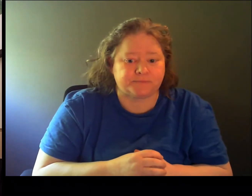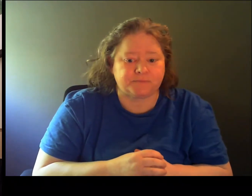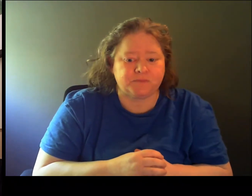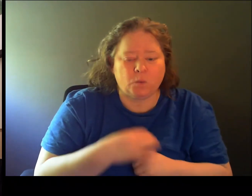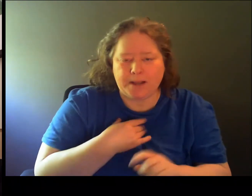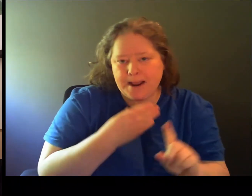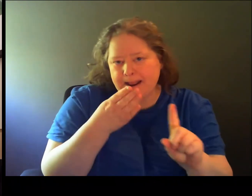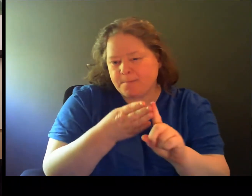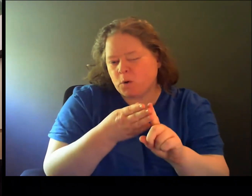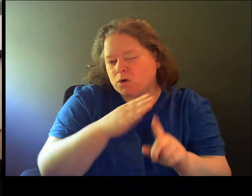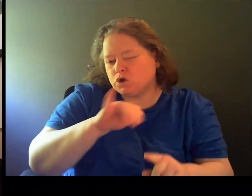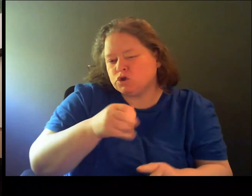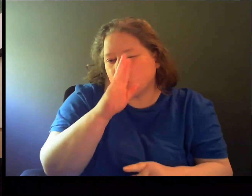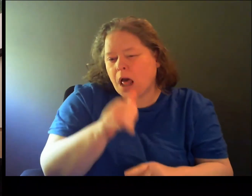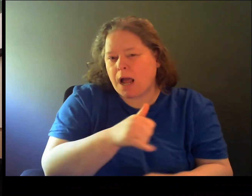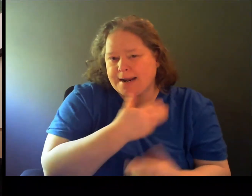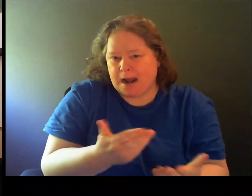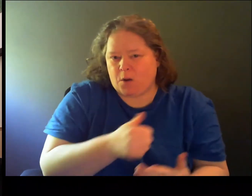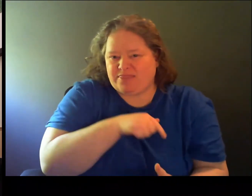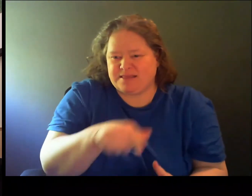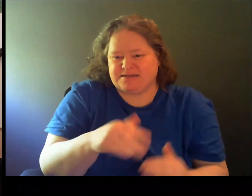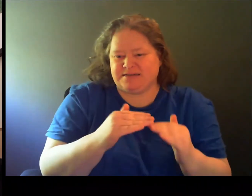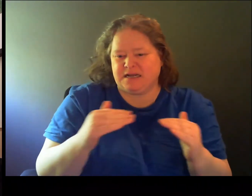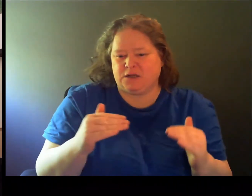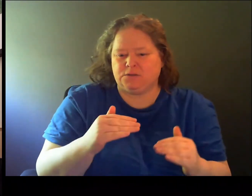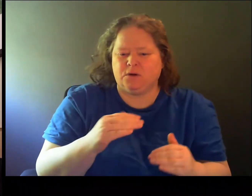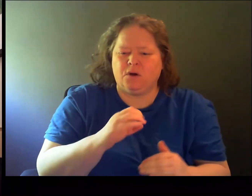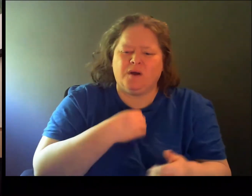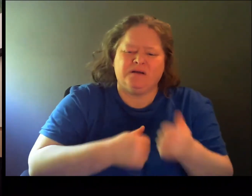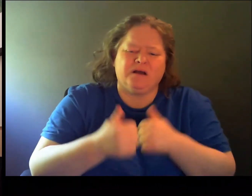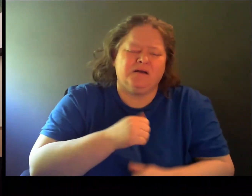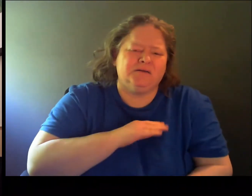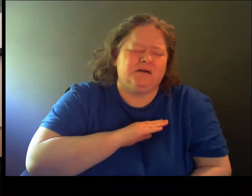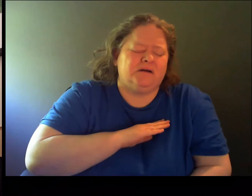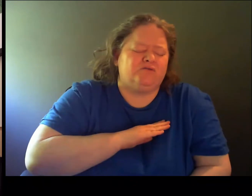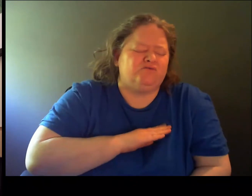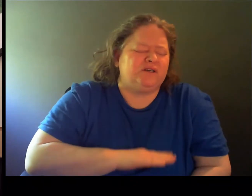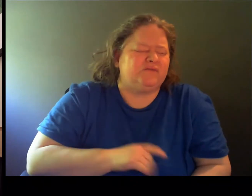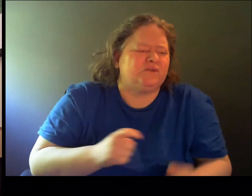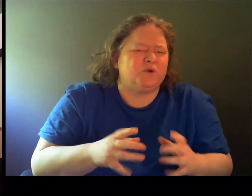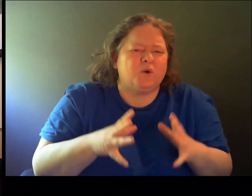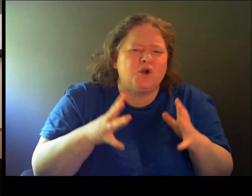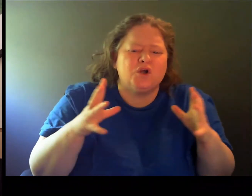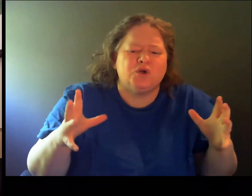We're aiming towards July now at this stage. Oh my God, the relief is just huge.